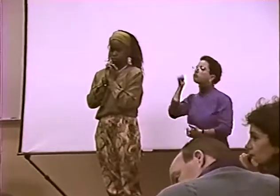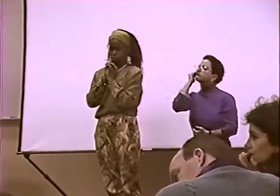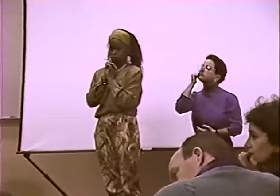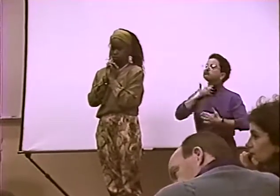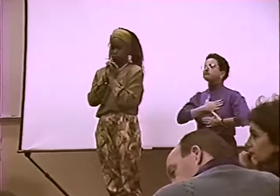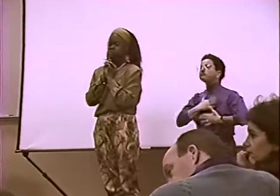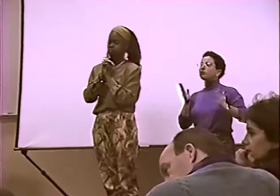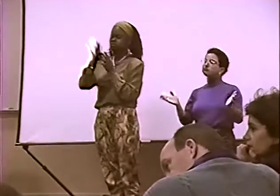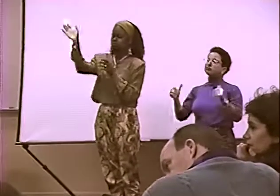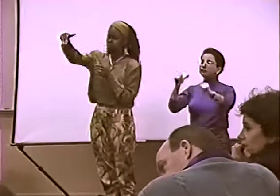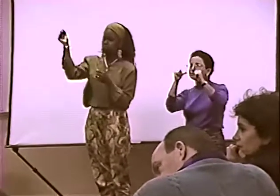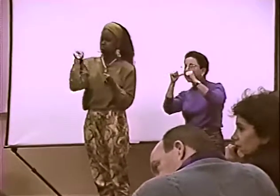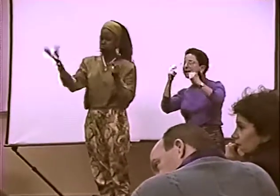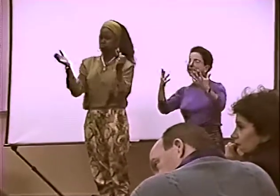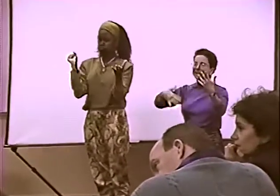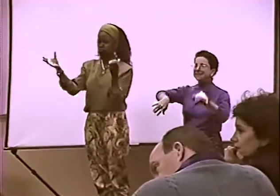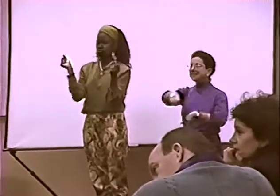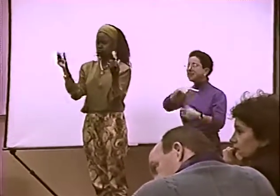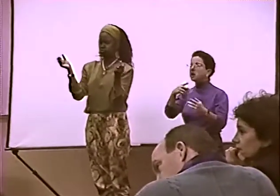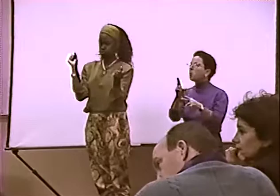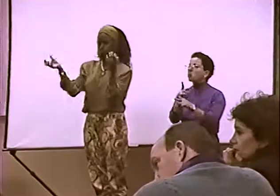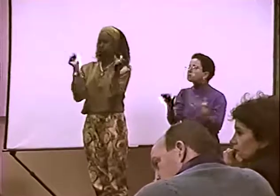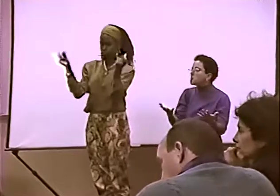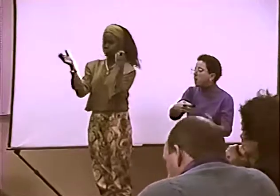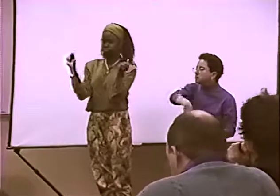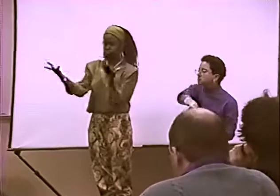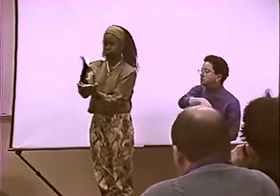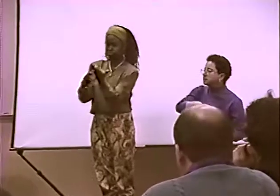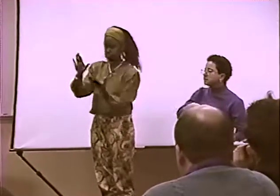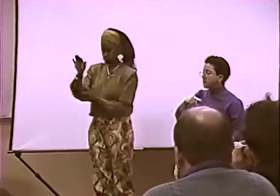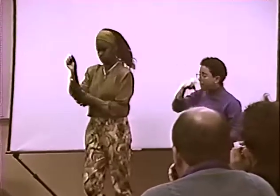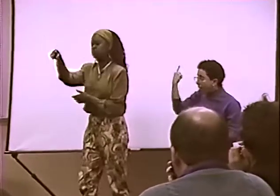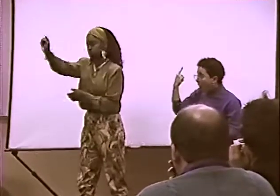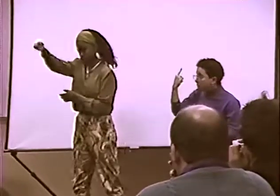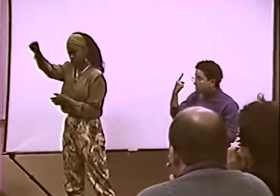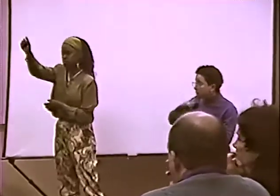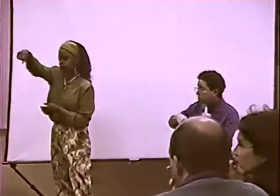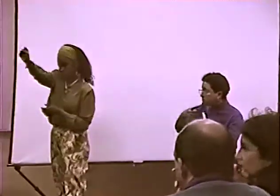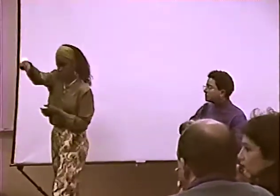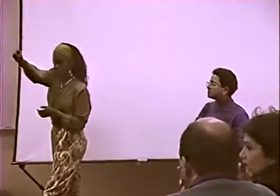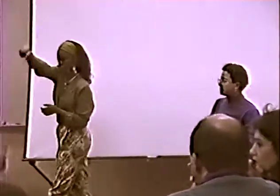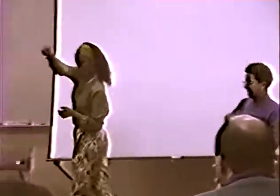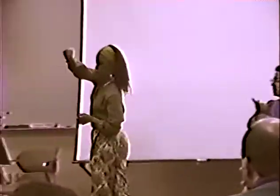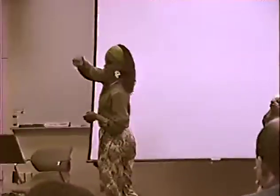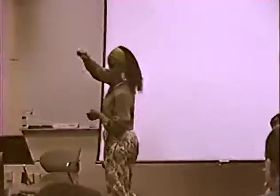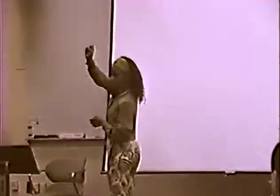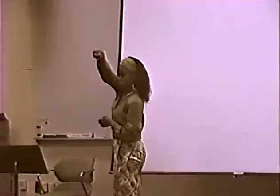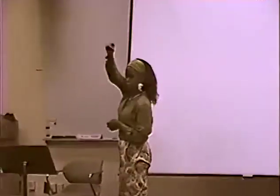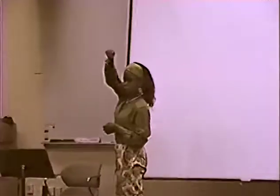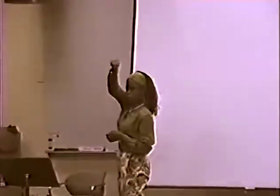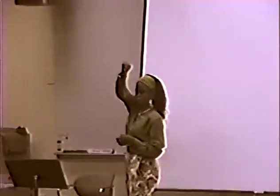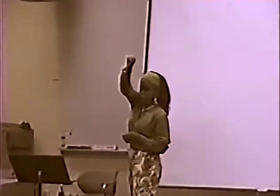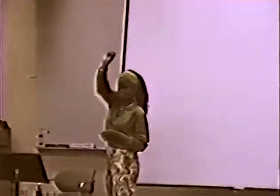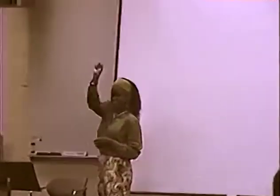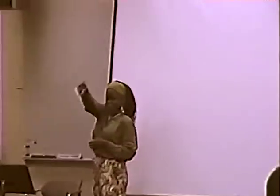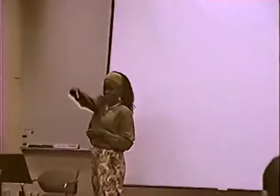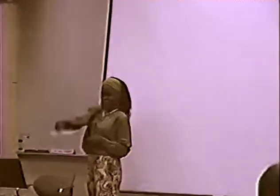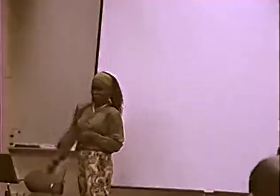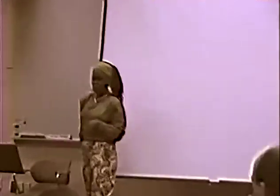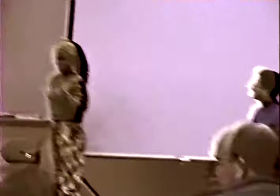...NOT NECESSARILY THE FORMAL PRESENTATION. THAT'S ONE THING. NOT THE WORKSHOP, NOT THE INVITATIONS PEOPLE SEND, NOT THAT KIND OF THING. BUT WHEN PEOPLE HANG AROUND, SOCIALIZE...